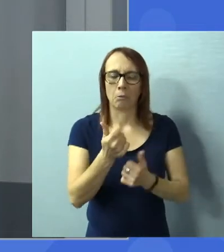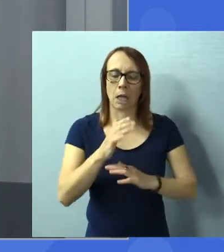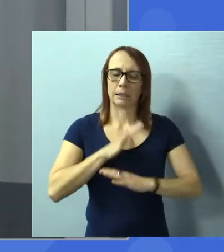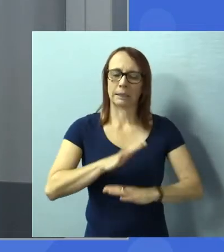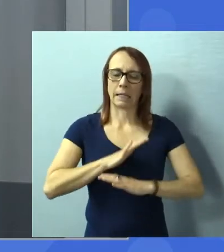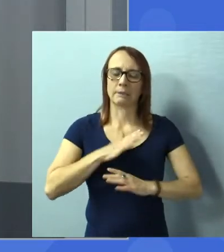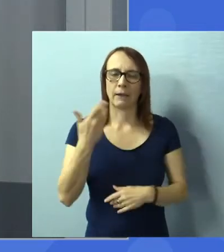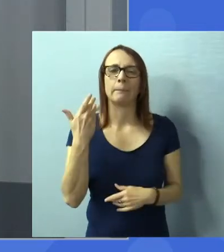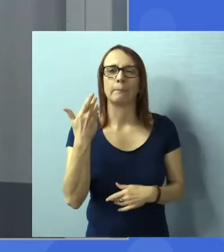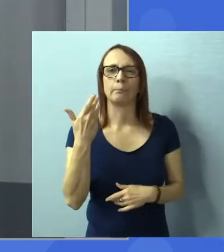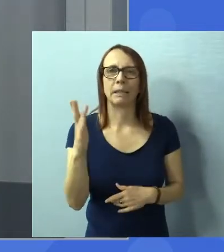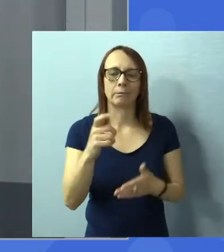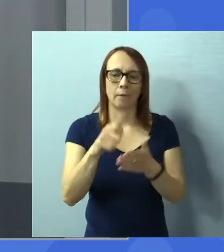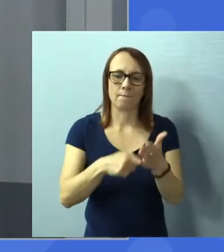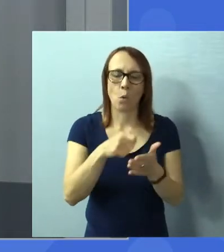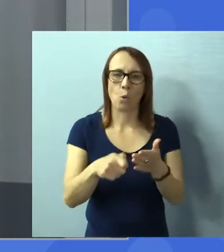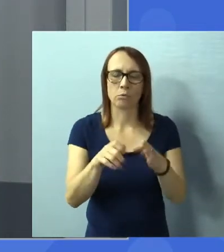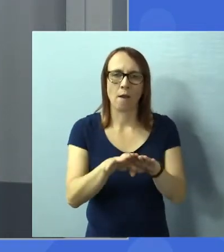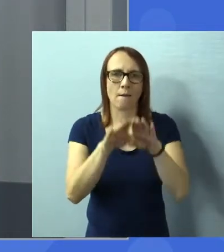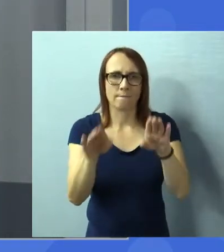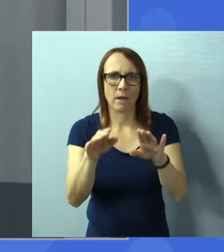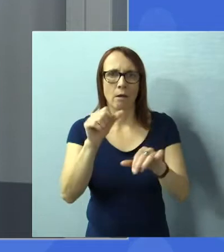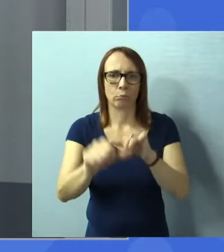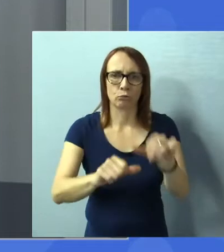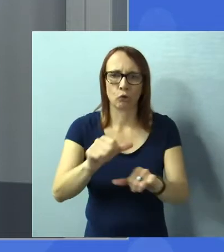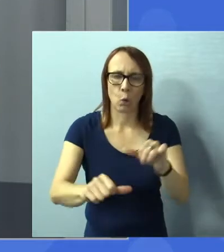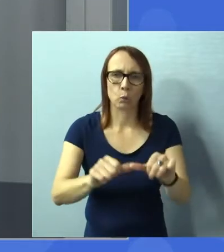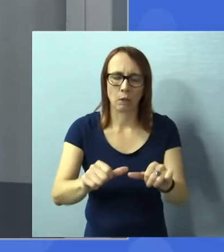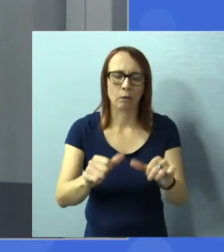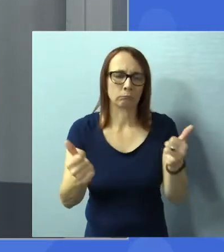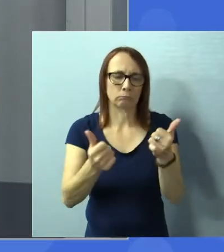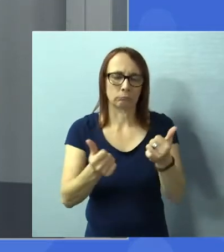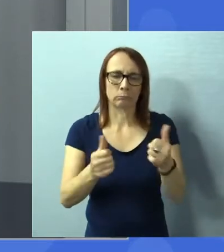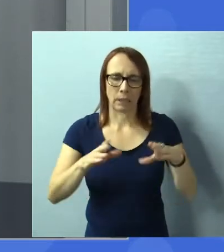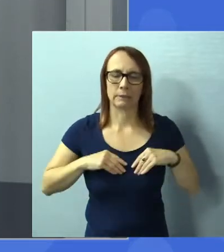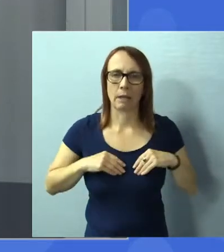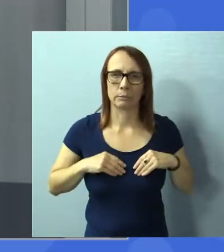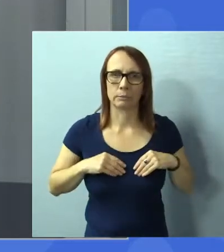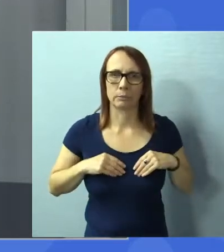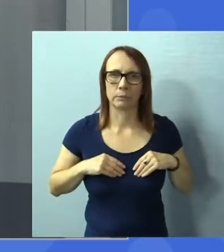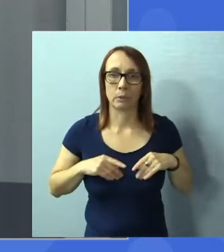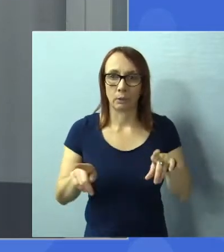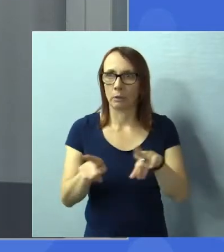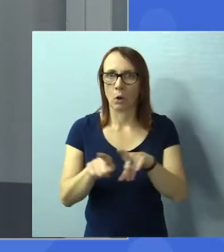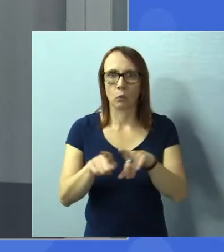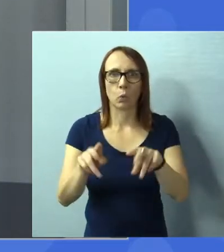being part of it through a fair process in which their voices hear an international recognition we cannot be an independent state without the